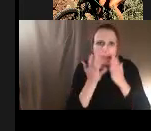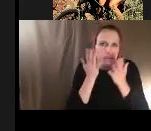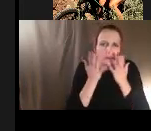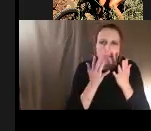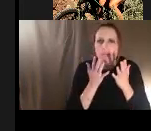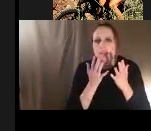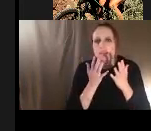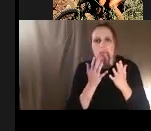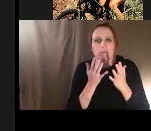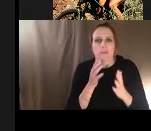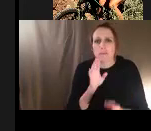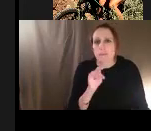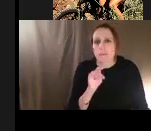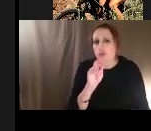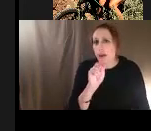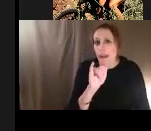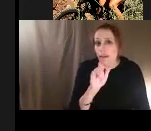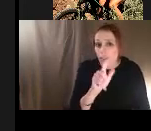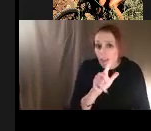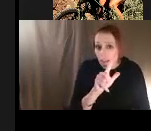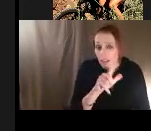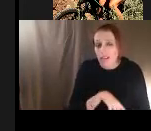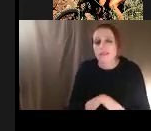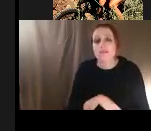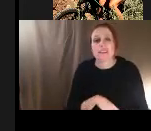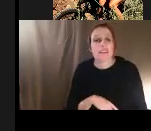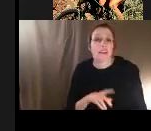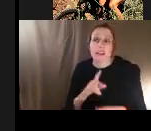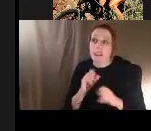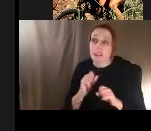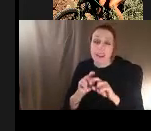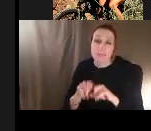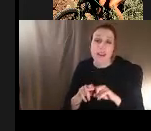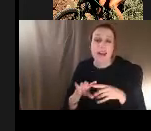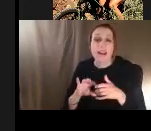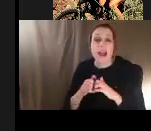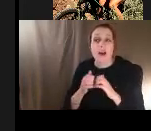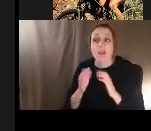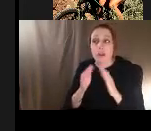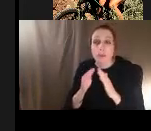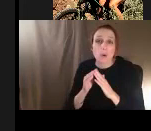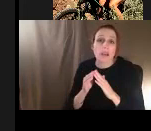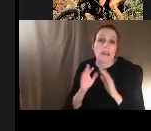How that event is handled in the family, community, or environment, if it's been silenced or helped,